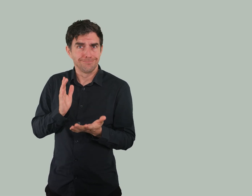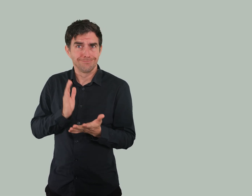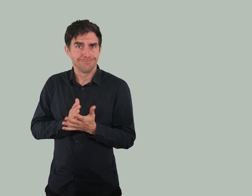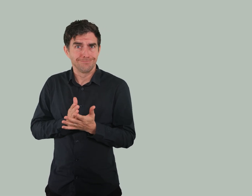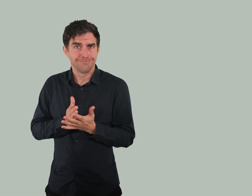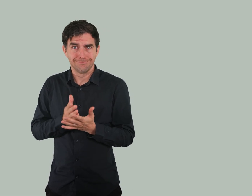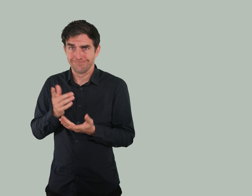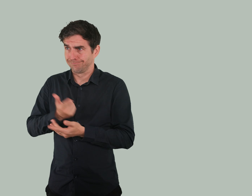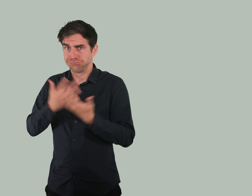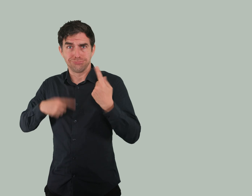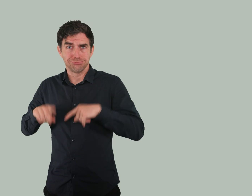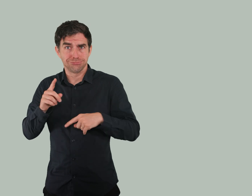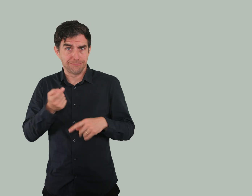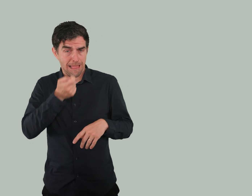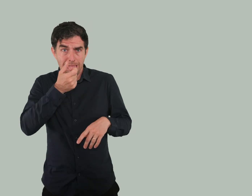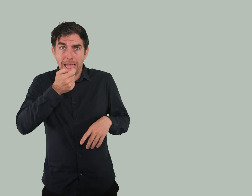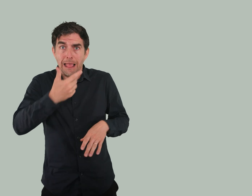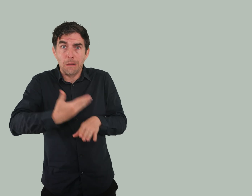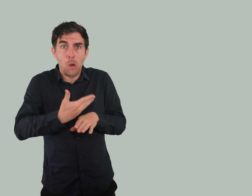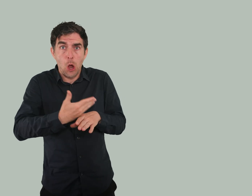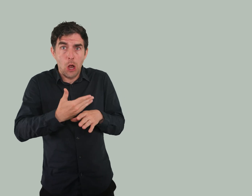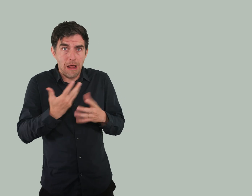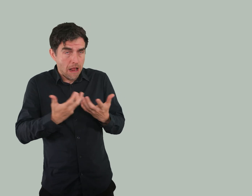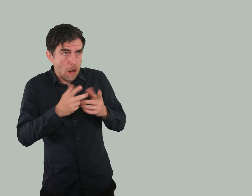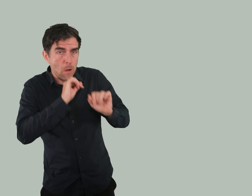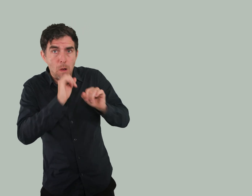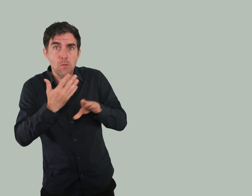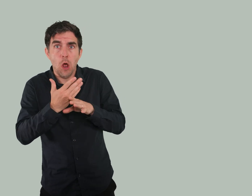but that too many have had too little exposure